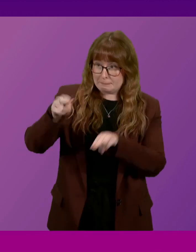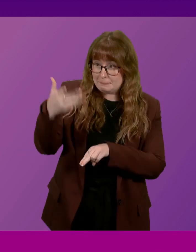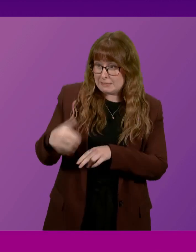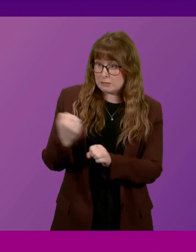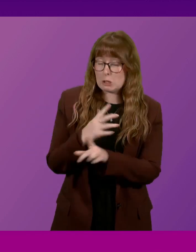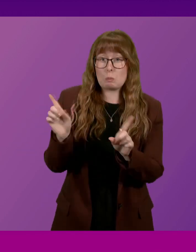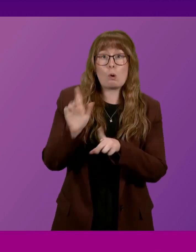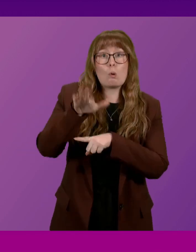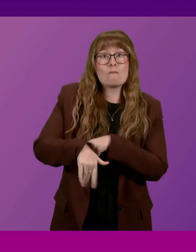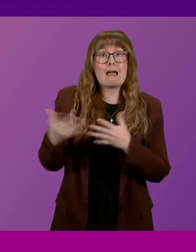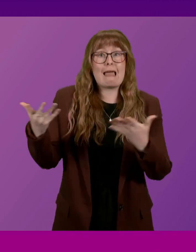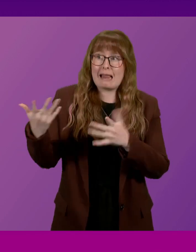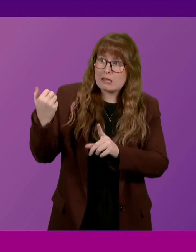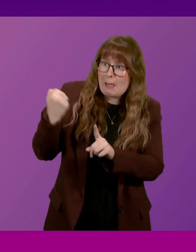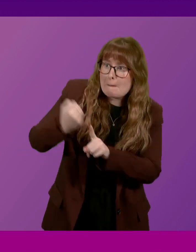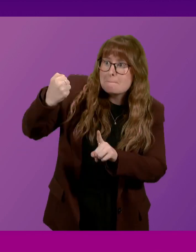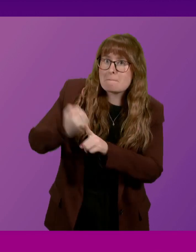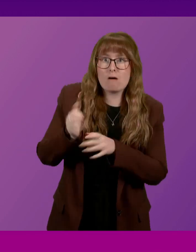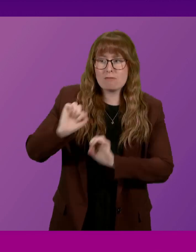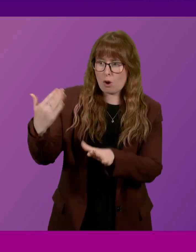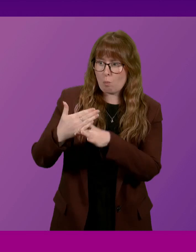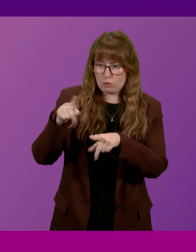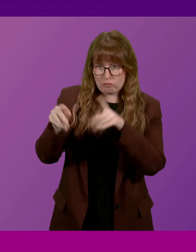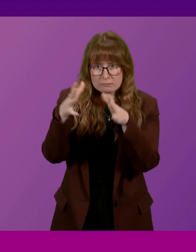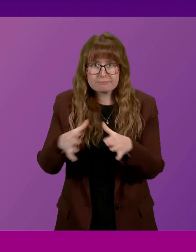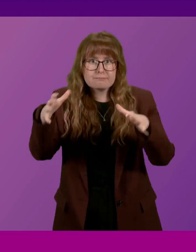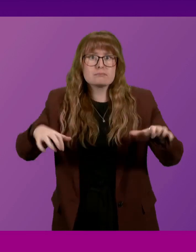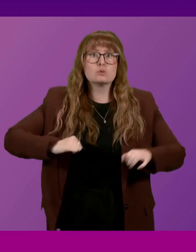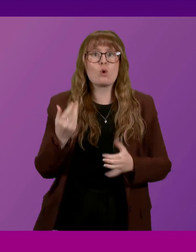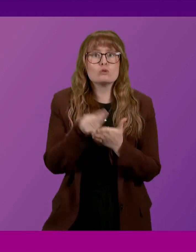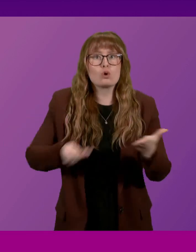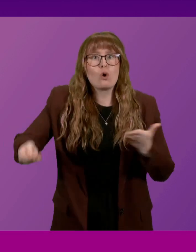regarding any implications for its work to grow Scotland’s economy, of analysis